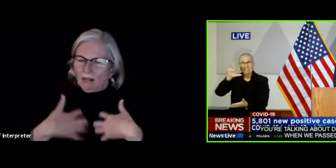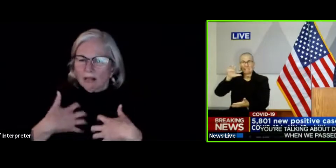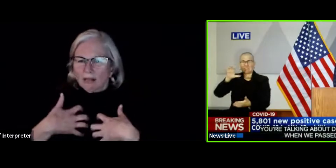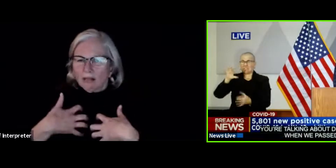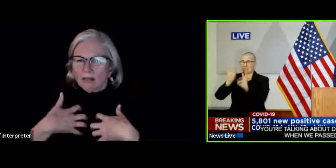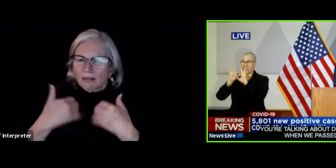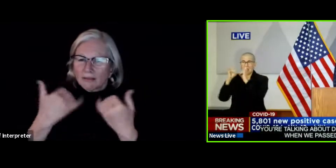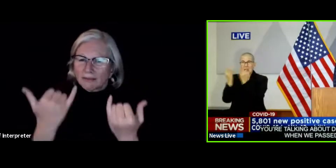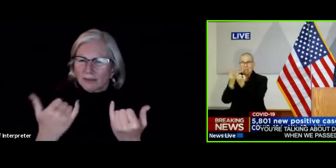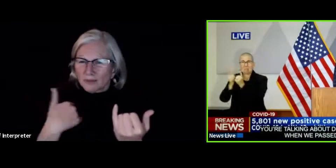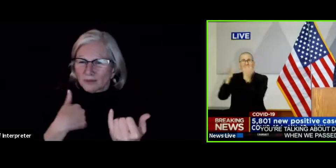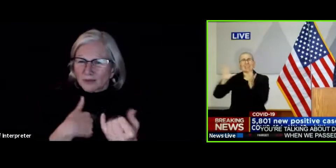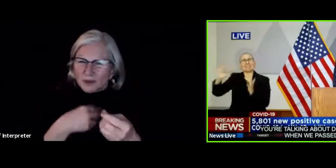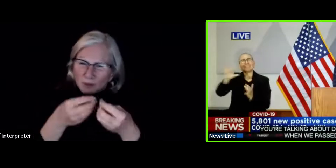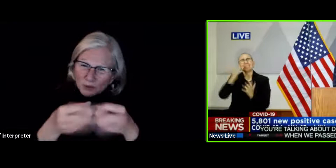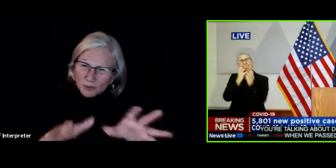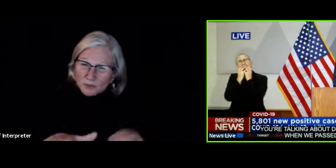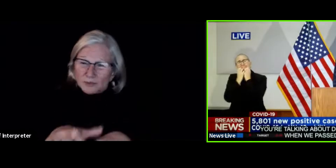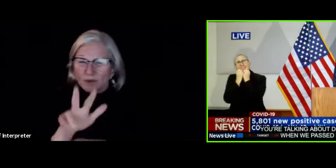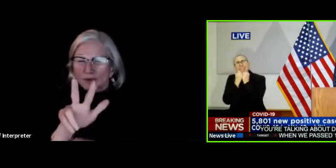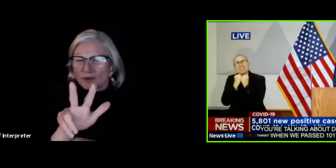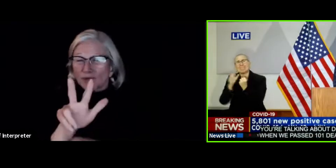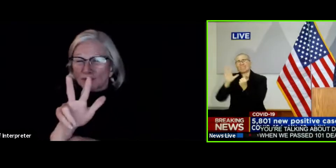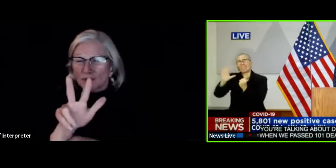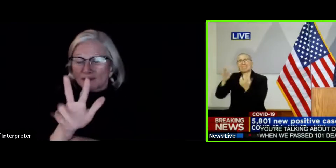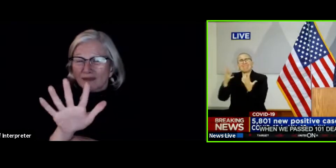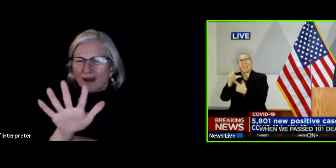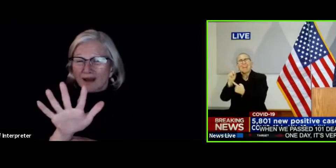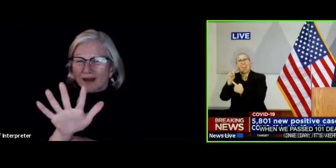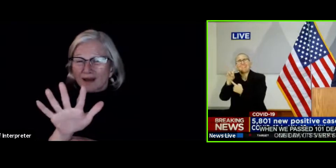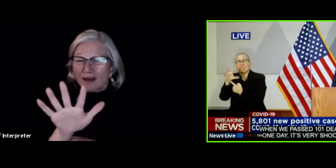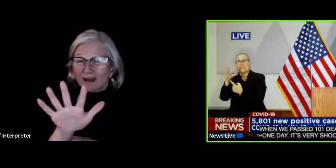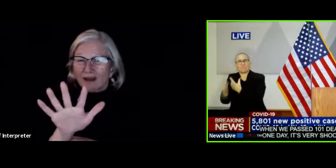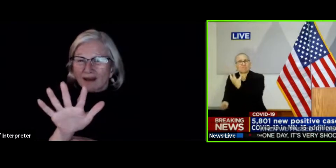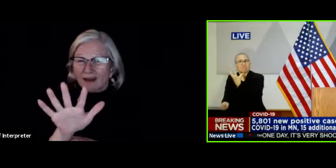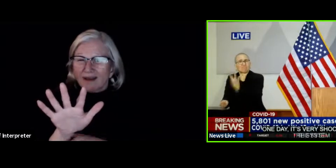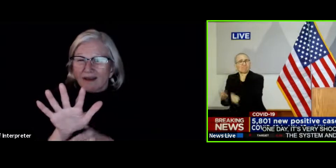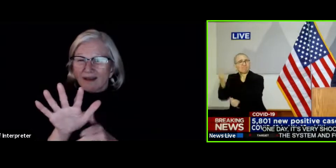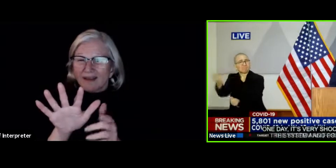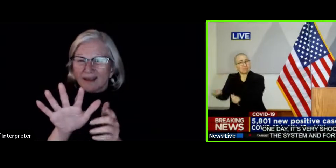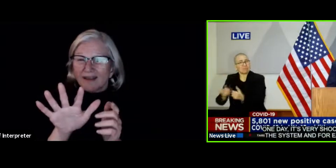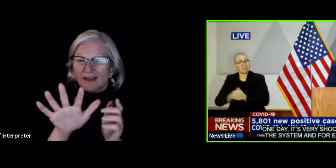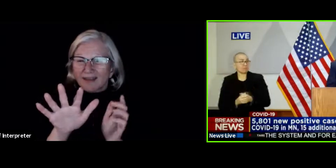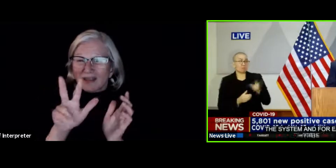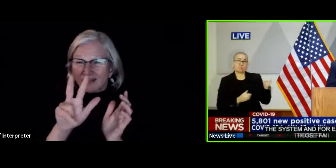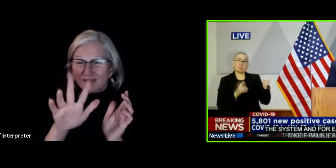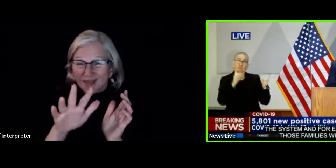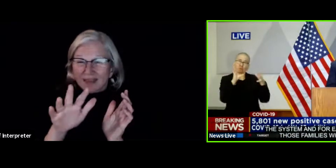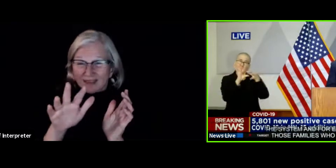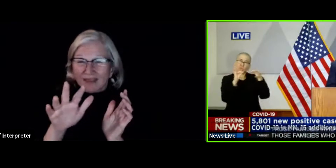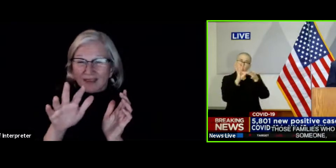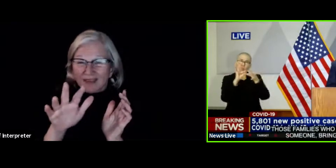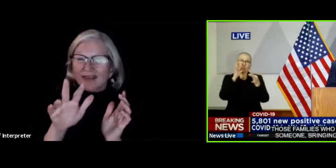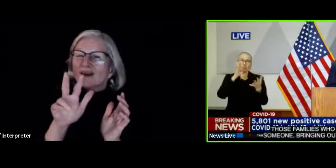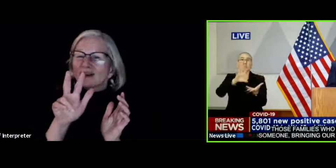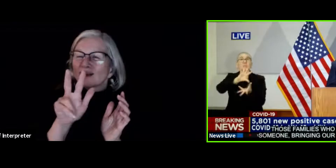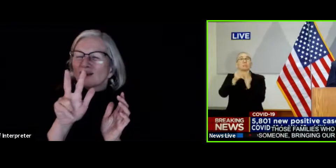WILL OTHERWISE SEE TODAY AND THE COMMISSIONER WILL TALK ABOUT THE DEATH TOTAL WILL BE 15. THE REASON I BRING THAT UP IS WE'RE CERTAINLY